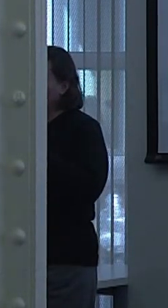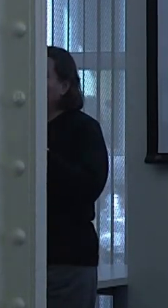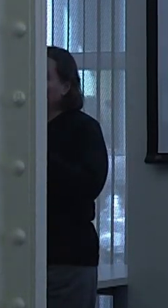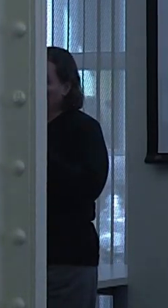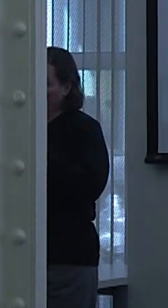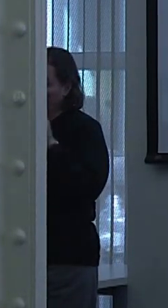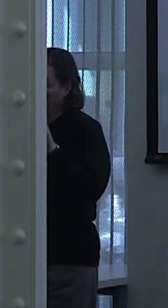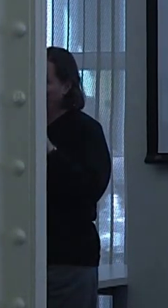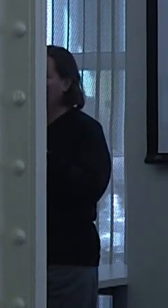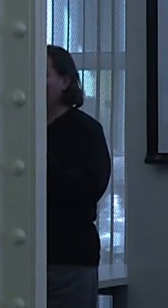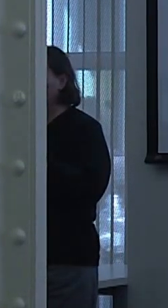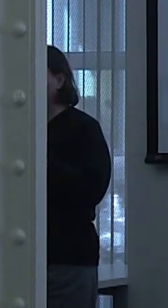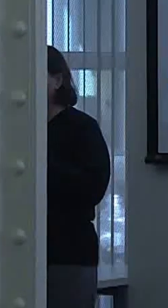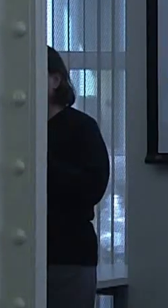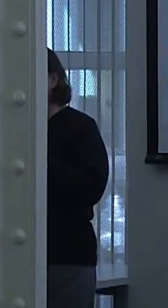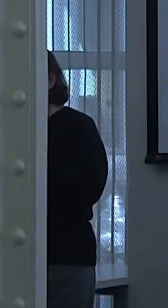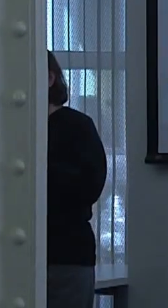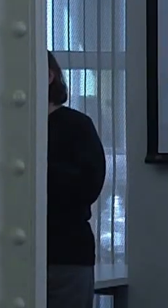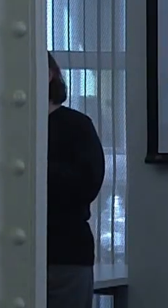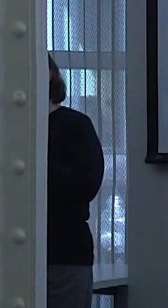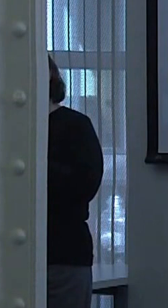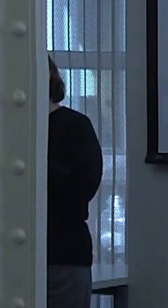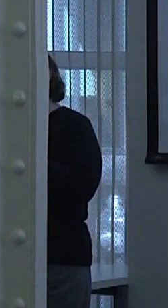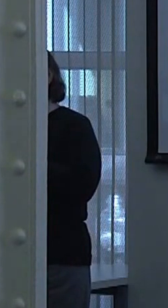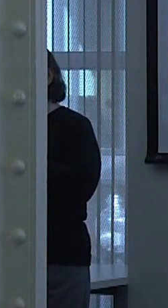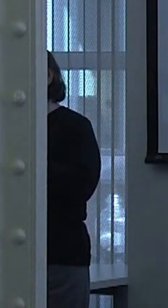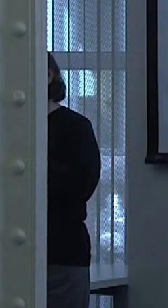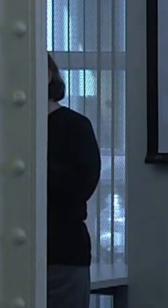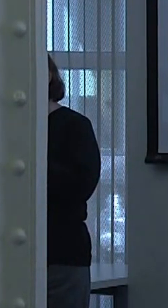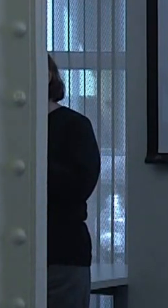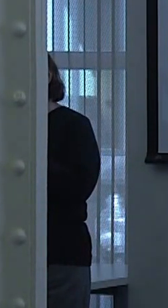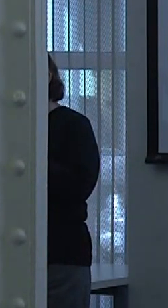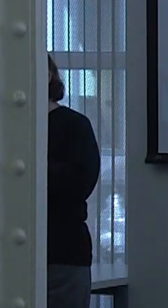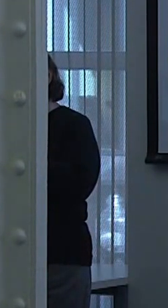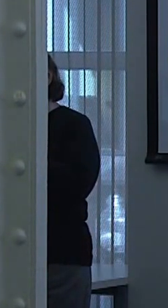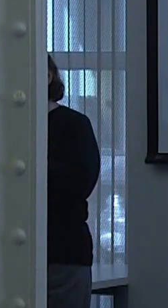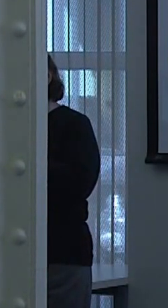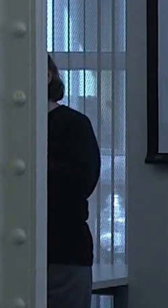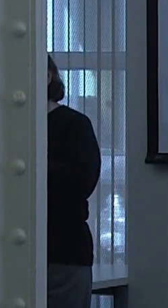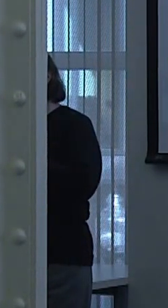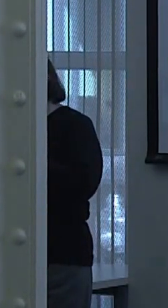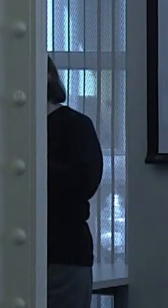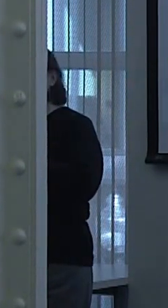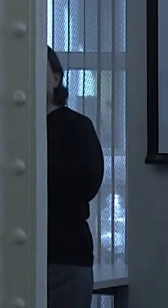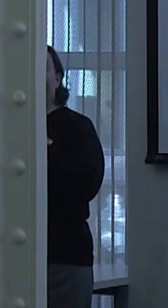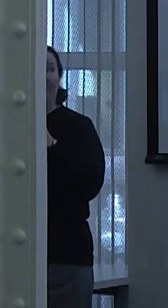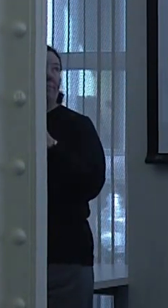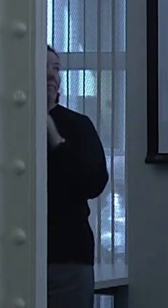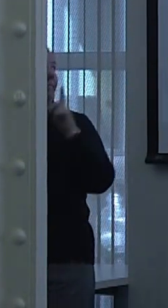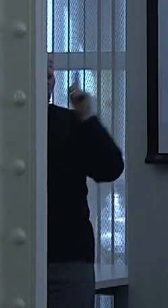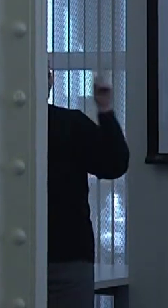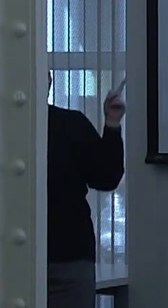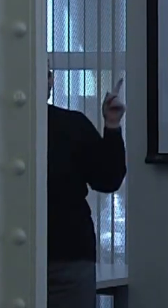and Gloria Negrete Lopez was my comadre, or my friend, and she, this was a community